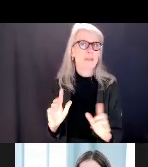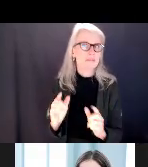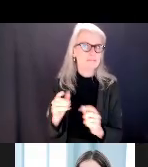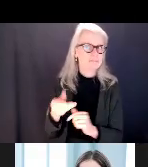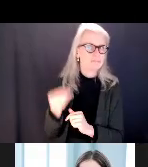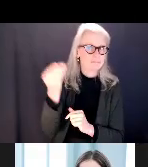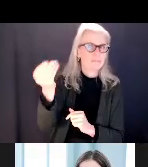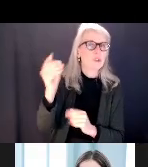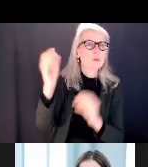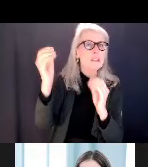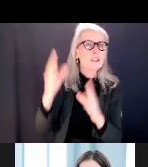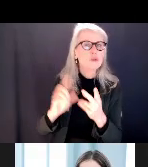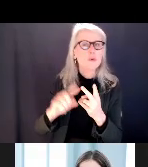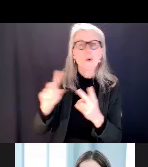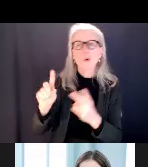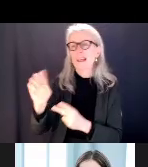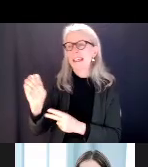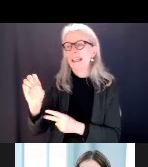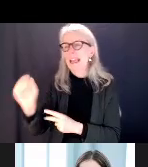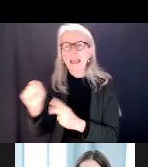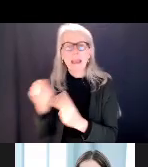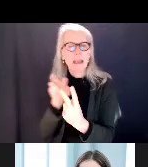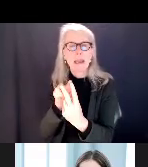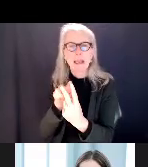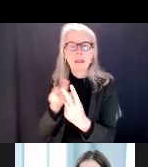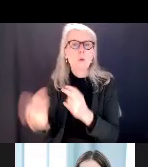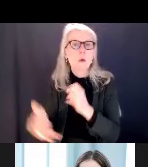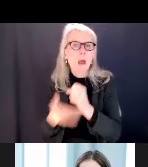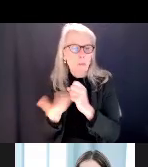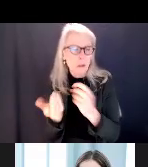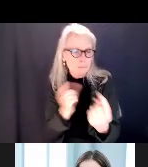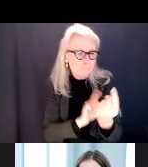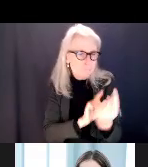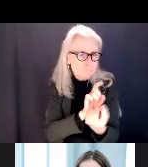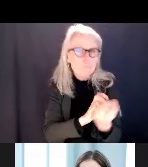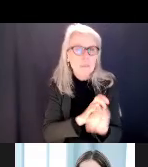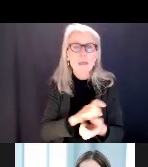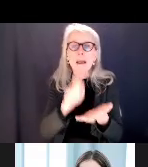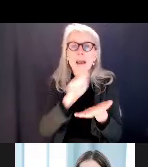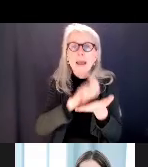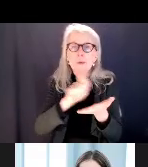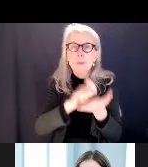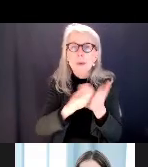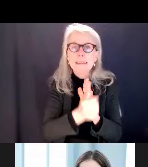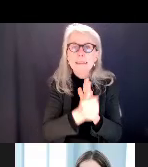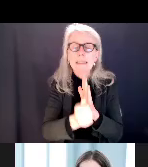EA in the class to help with handwriting skills. So instead of them getting referred to an OT, that